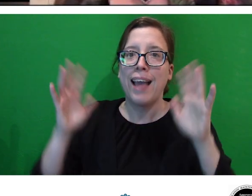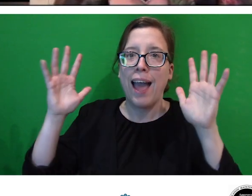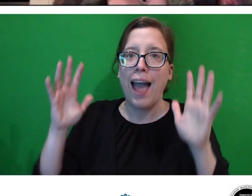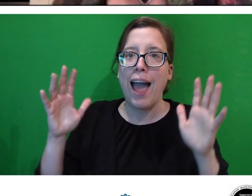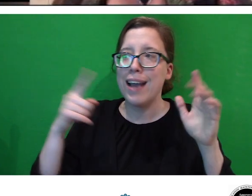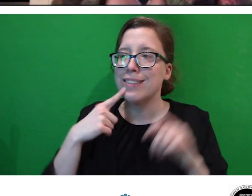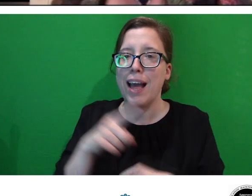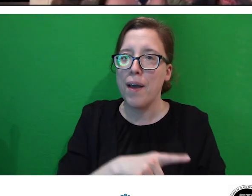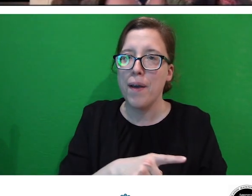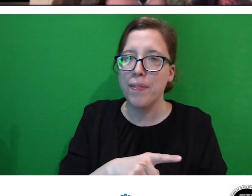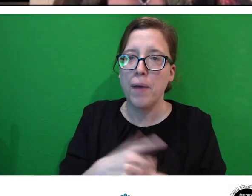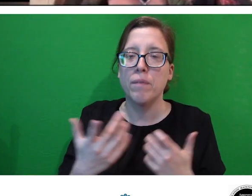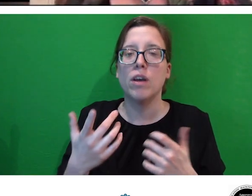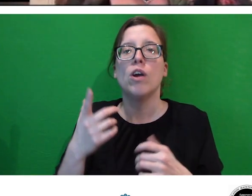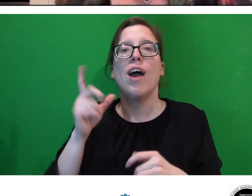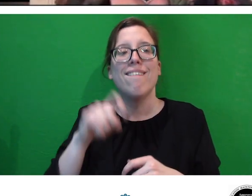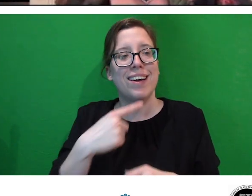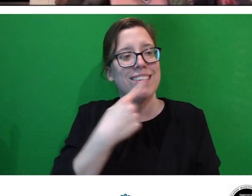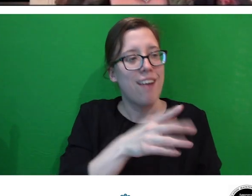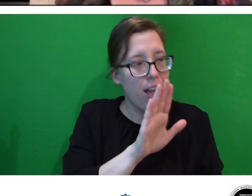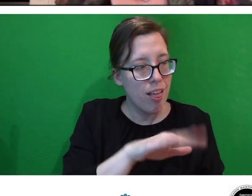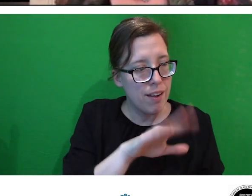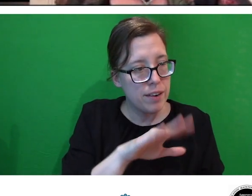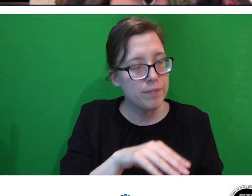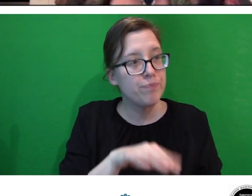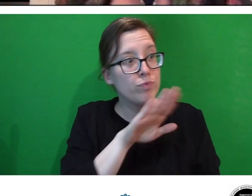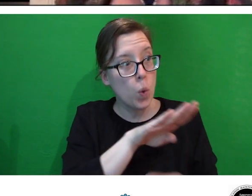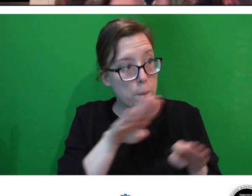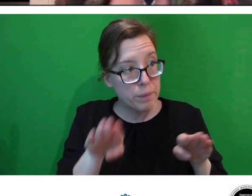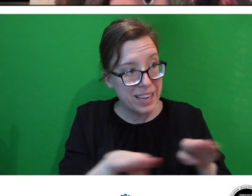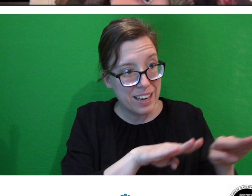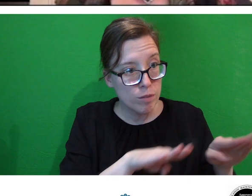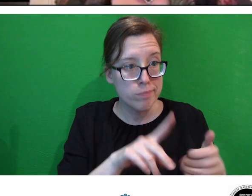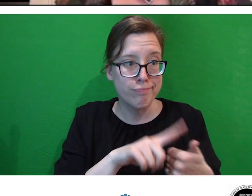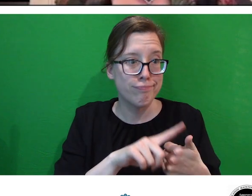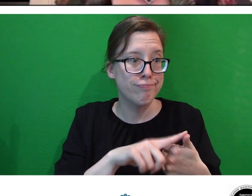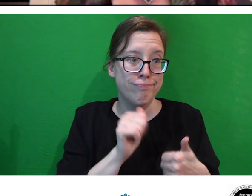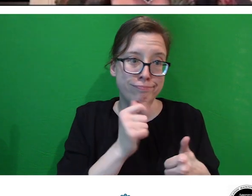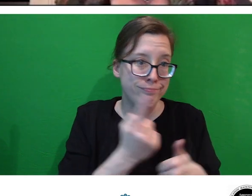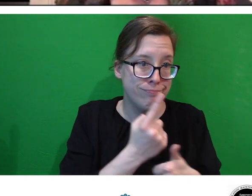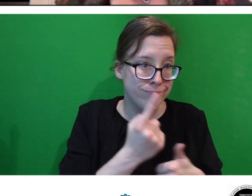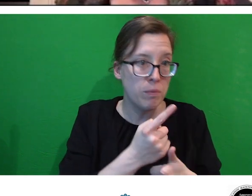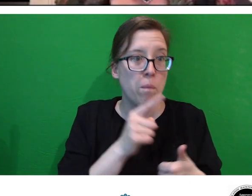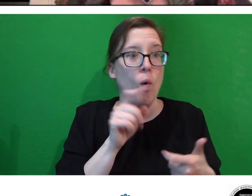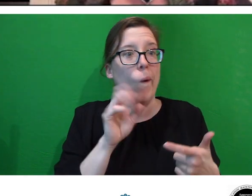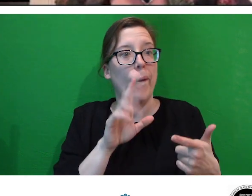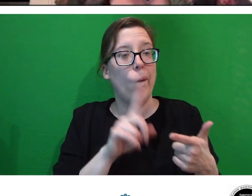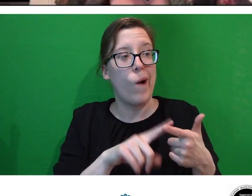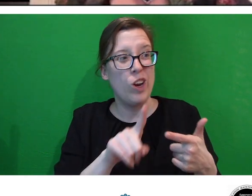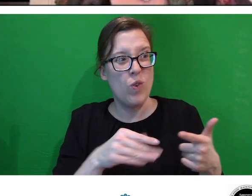not see there are other kids confirming their achievement.